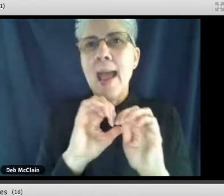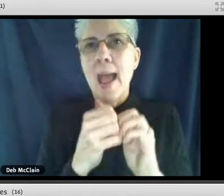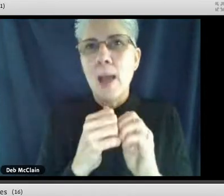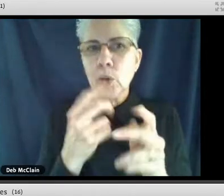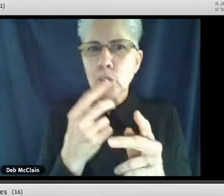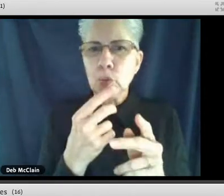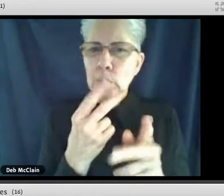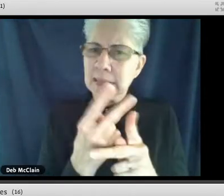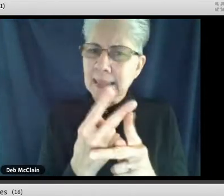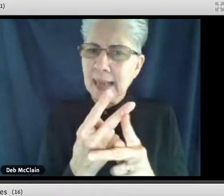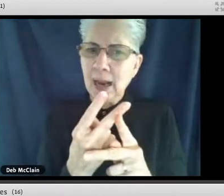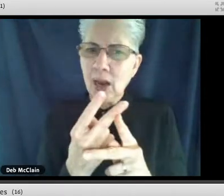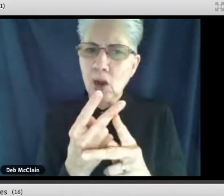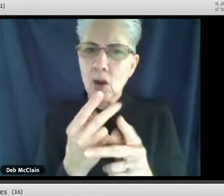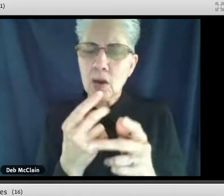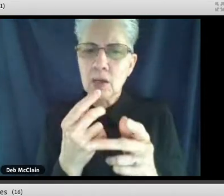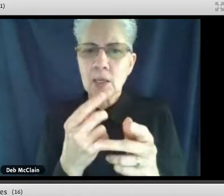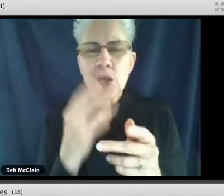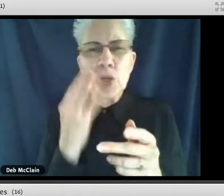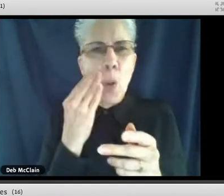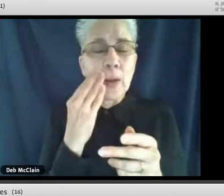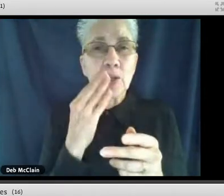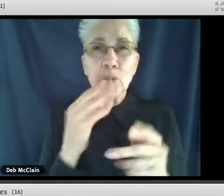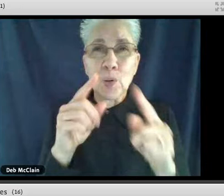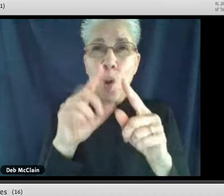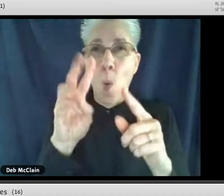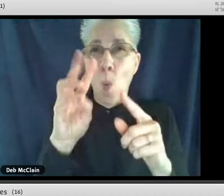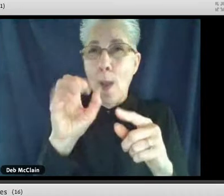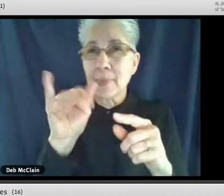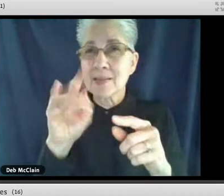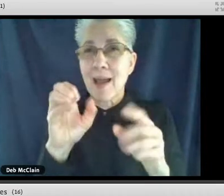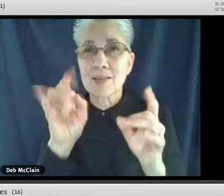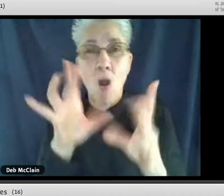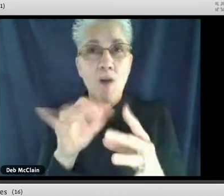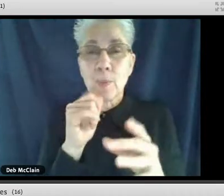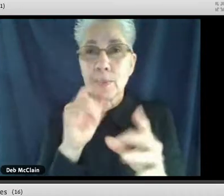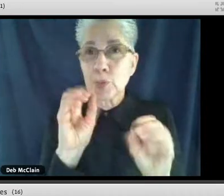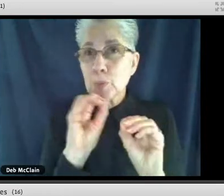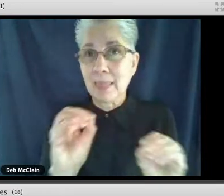Knowing that your site is awful but not doing anything about it is worse that not knowing at all.